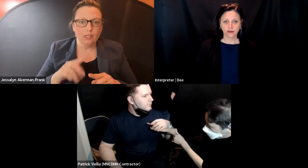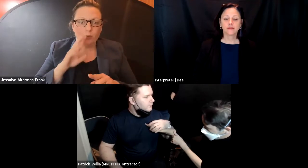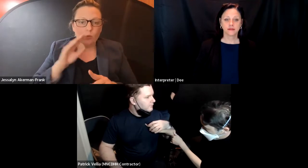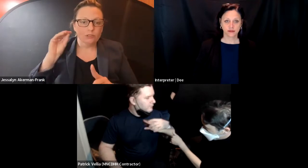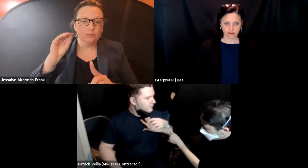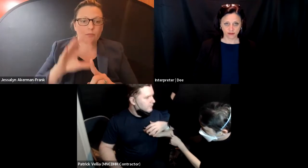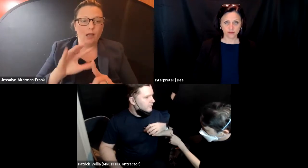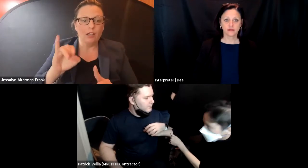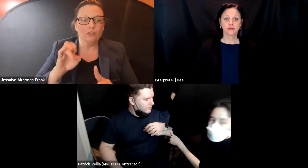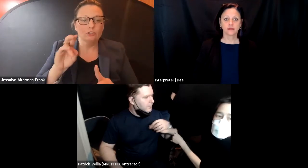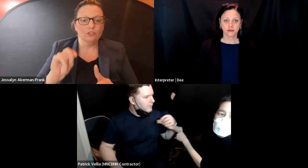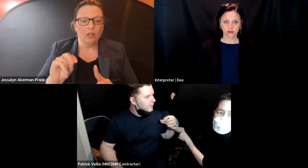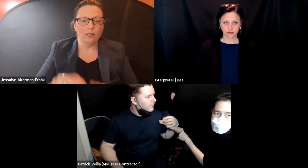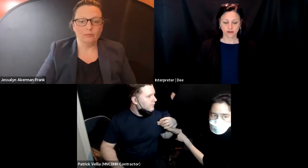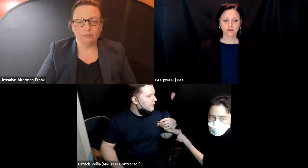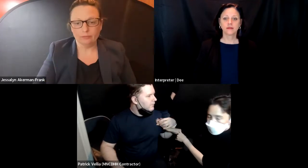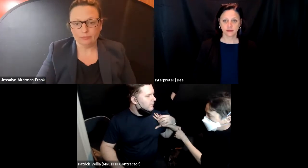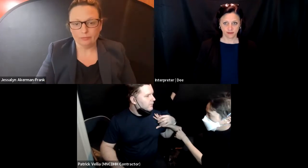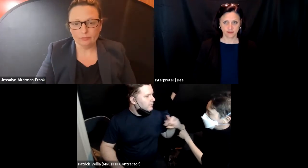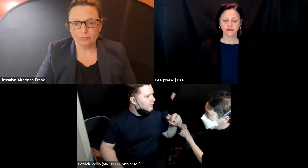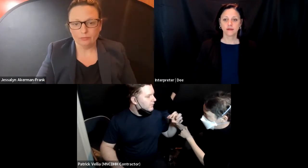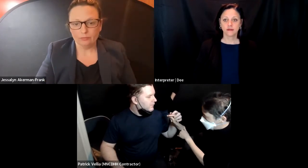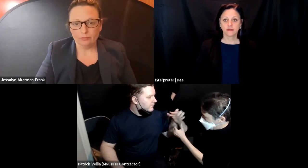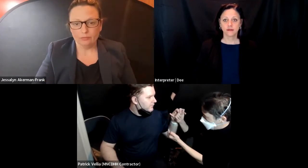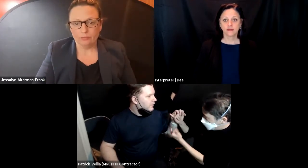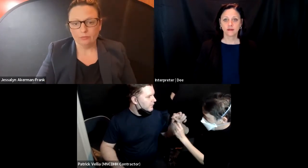So they can answer a few of the last questions.